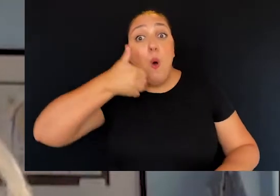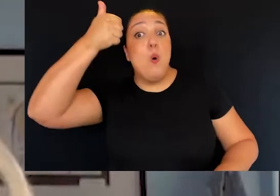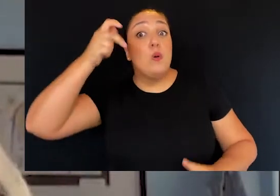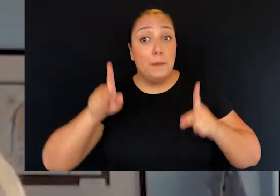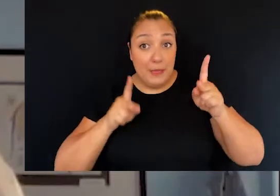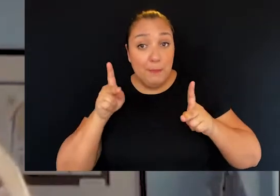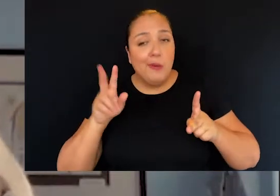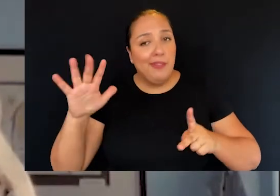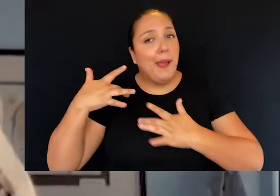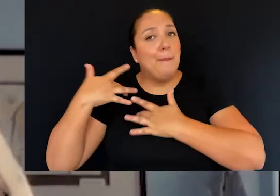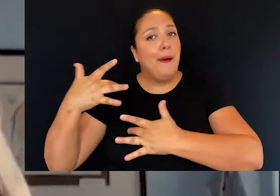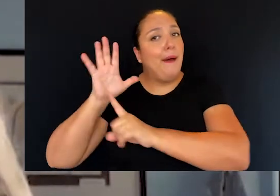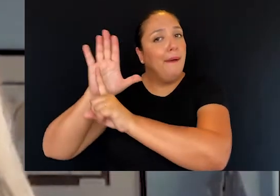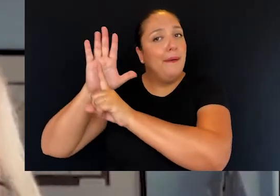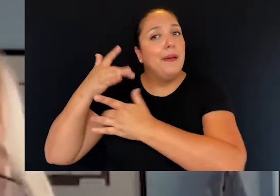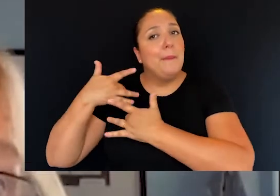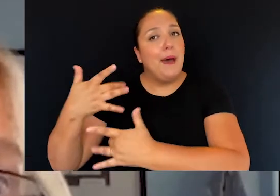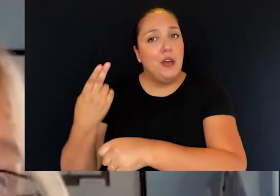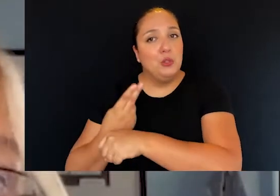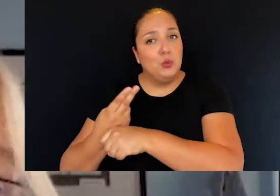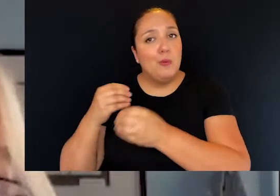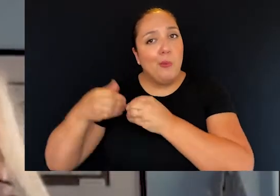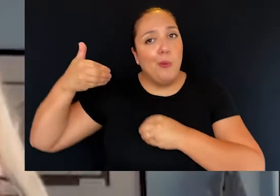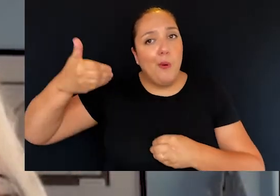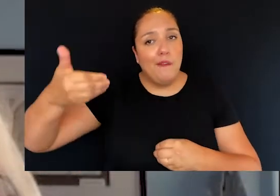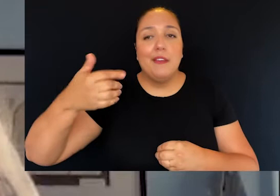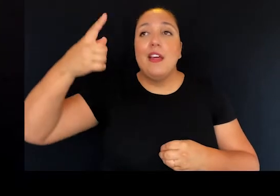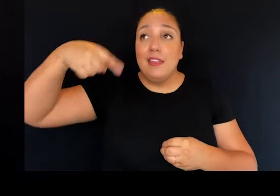understand that they are really offensive.